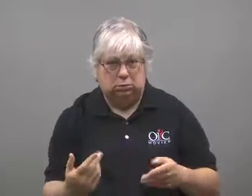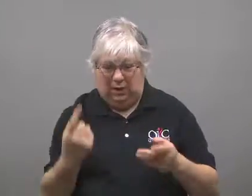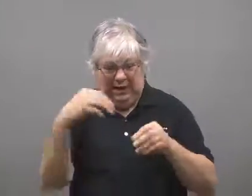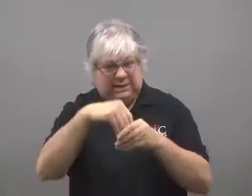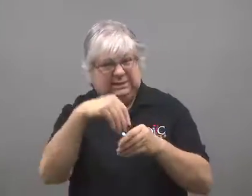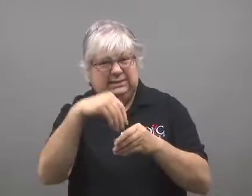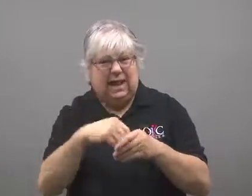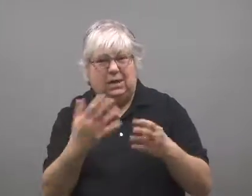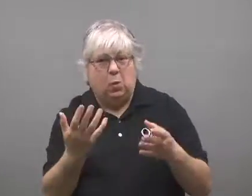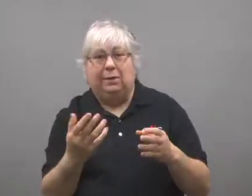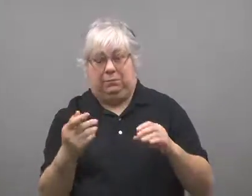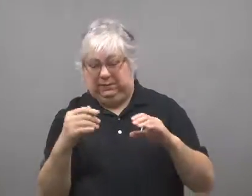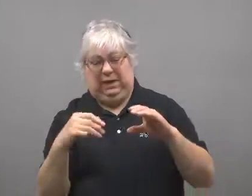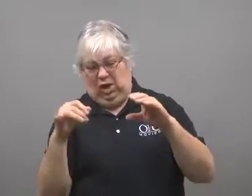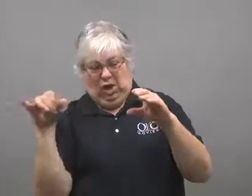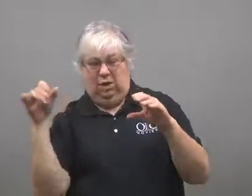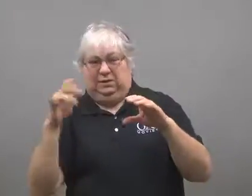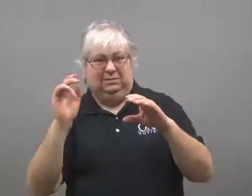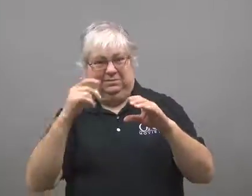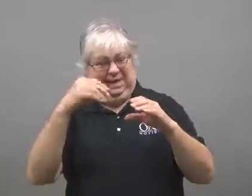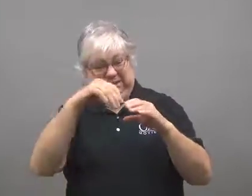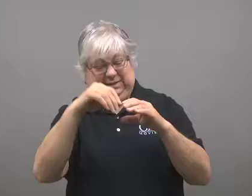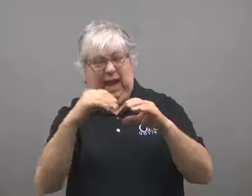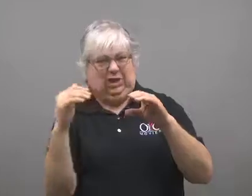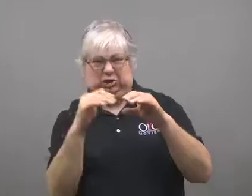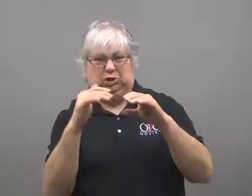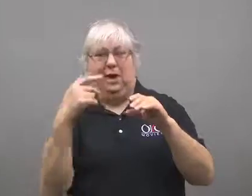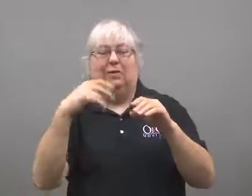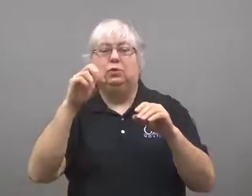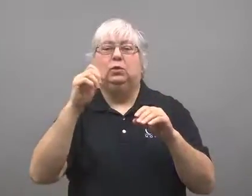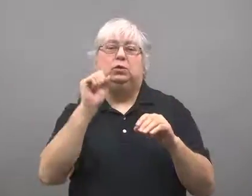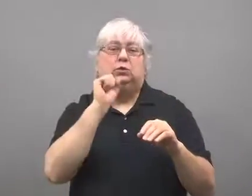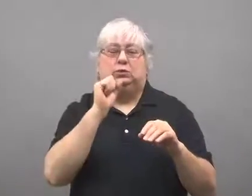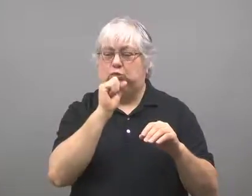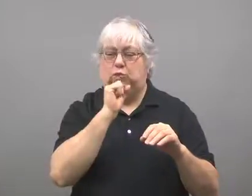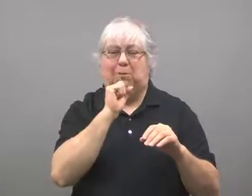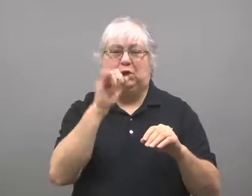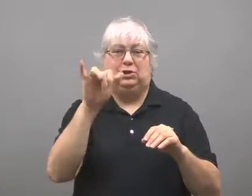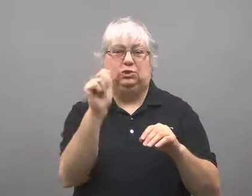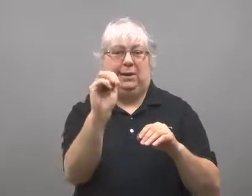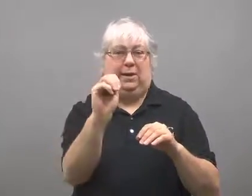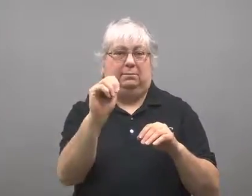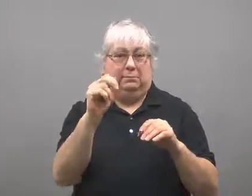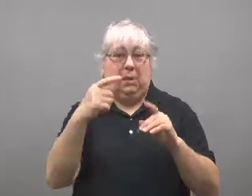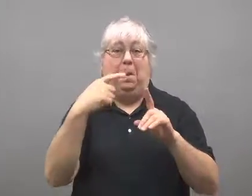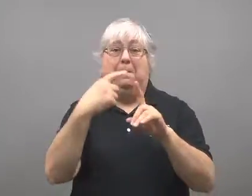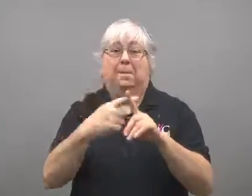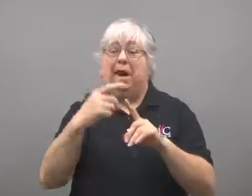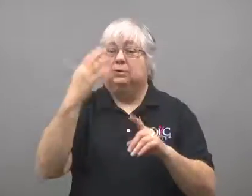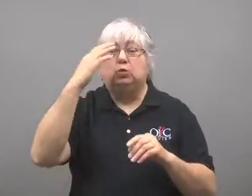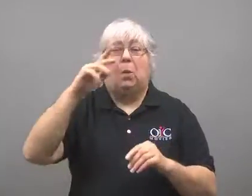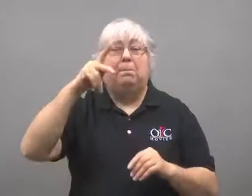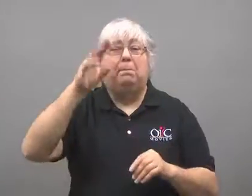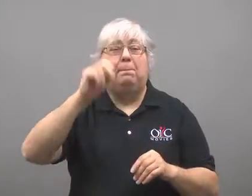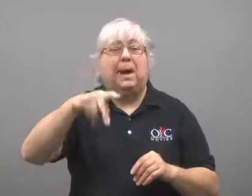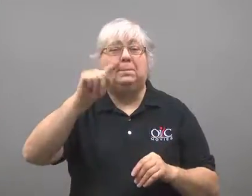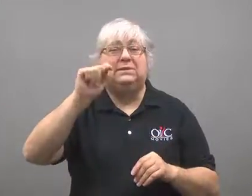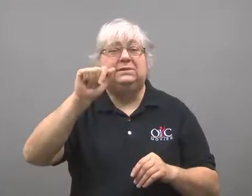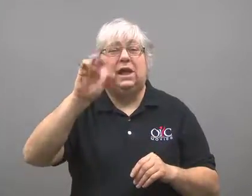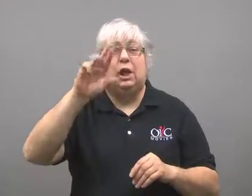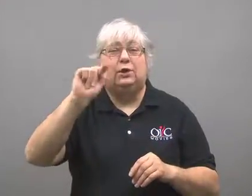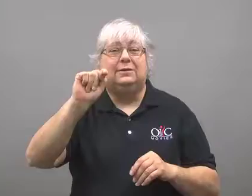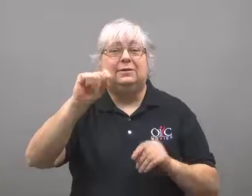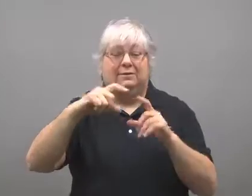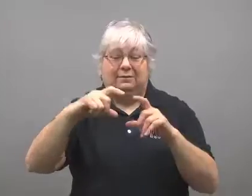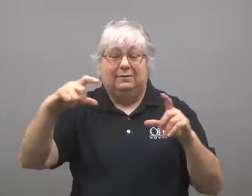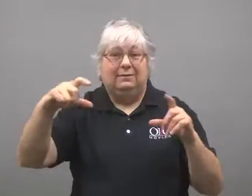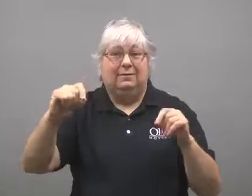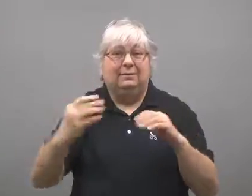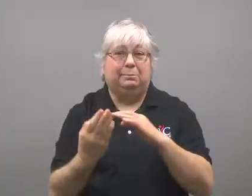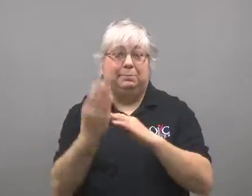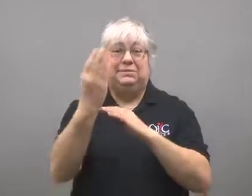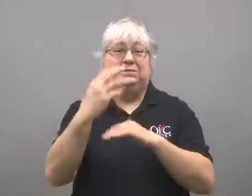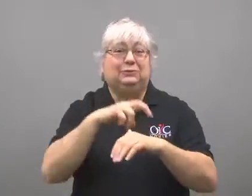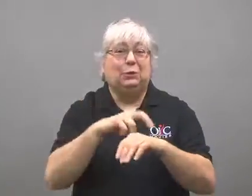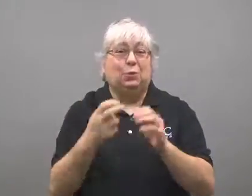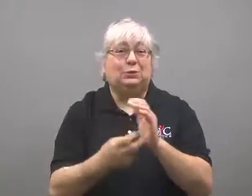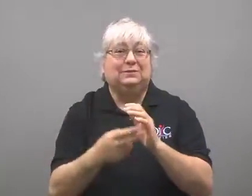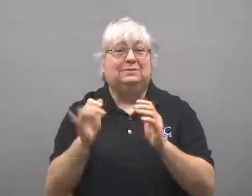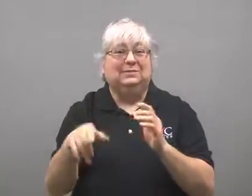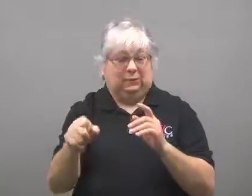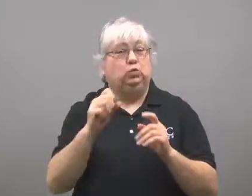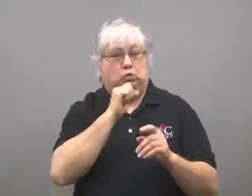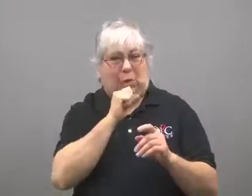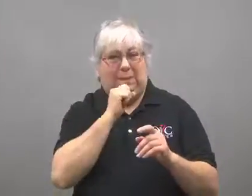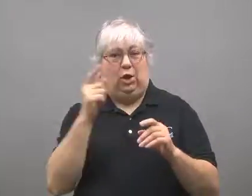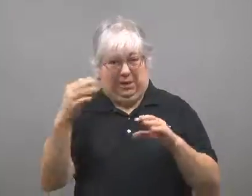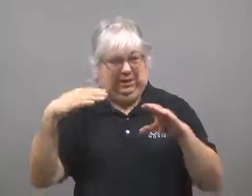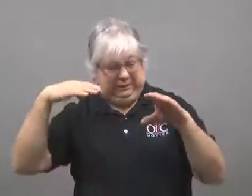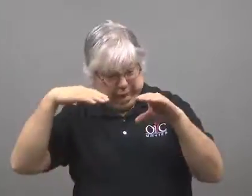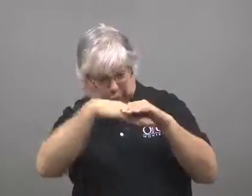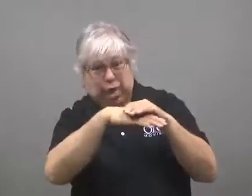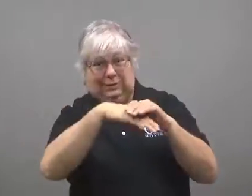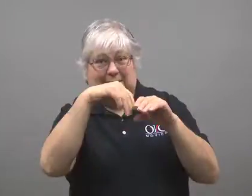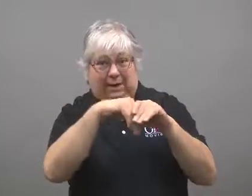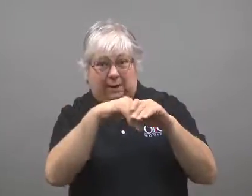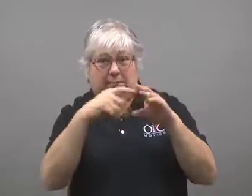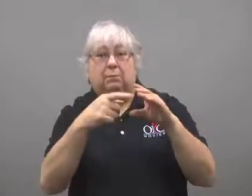This donut is stuffed with strawberry jam and a strawberry pop tart.